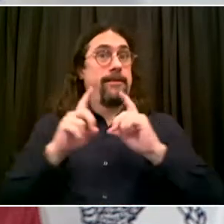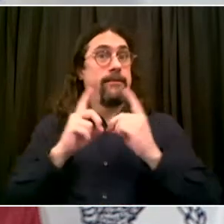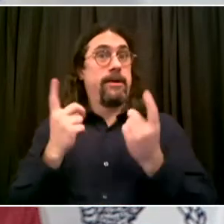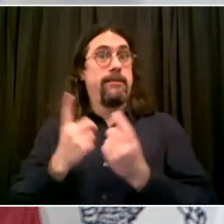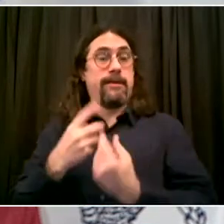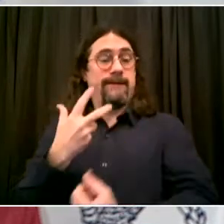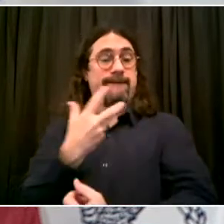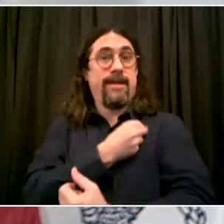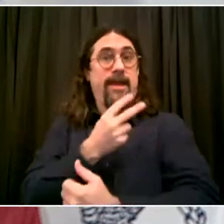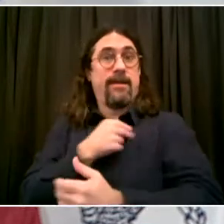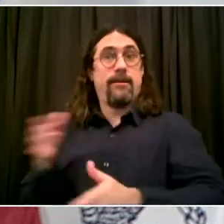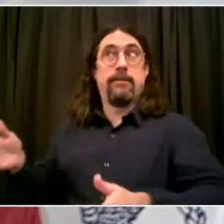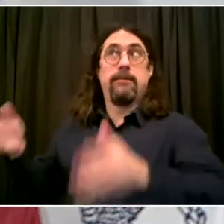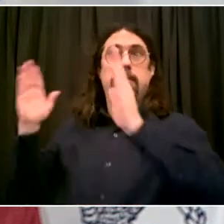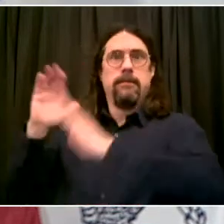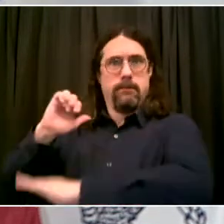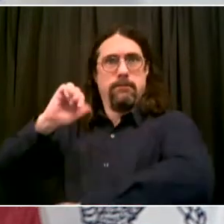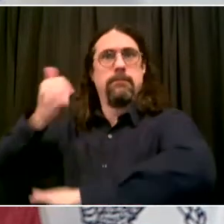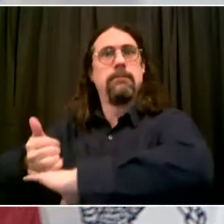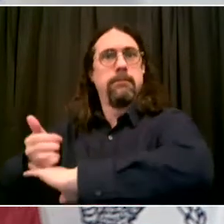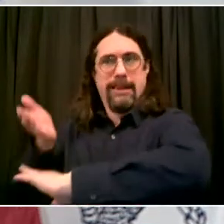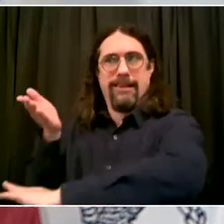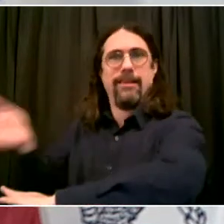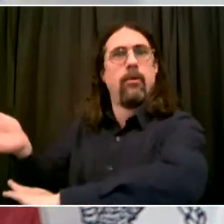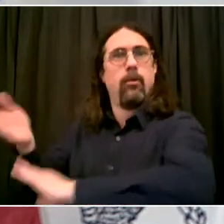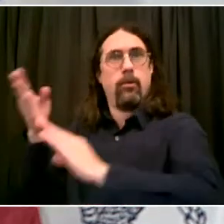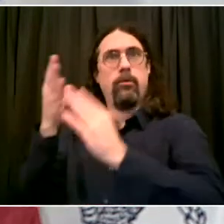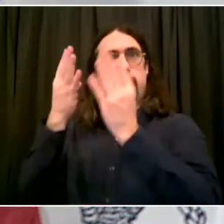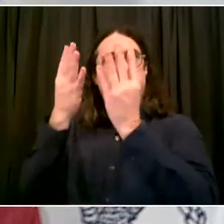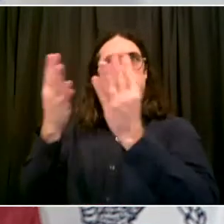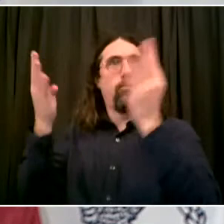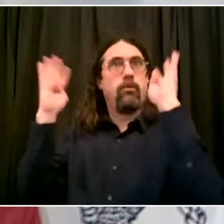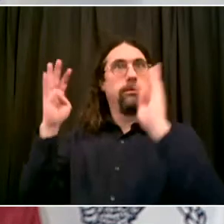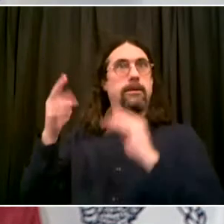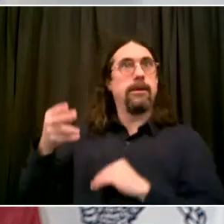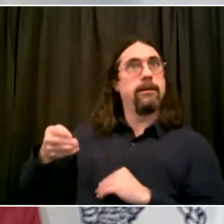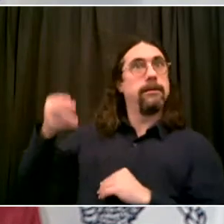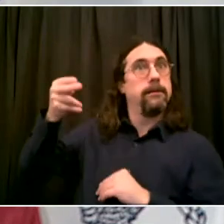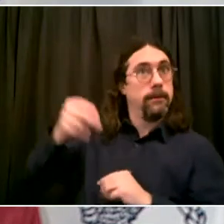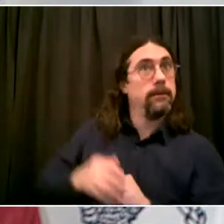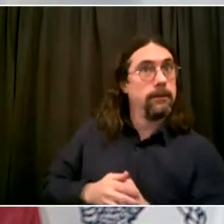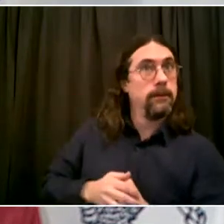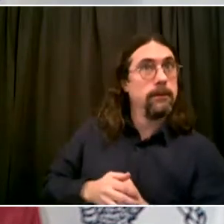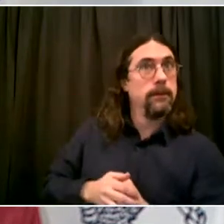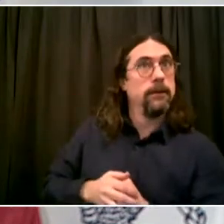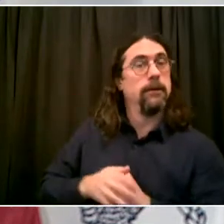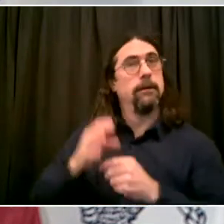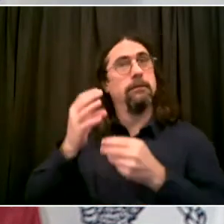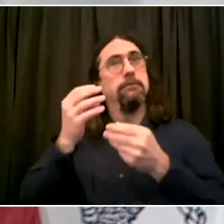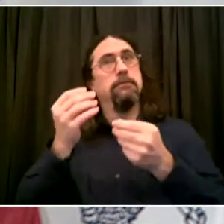IN CROWN HEIGHTS. E THFAFAT CSI, , WHEN WE DEFINED BASED ON